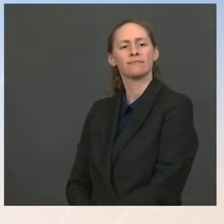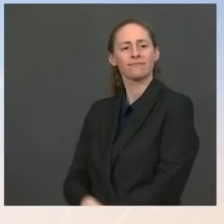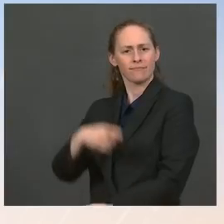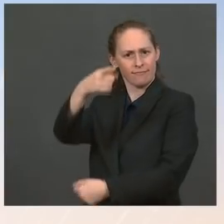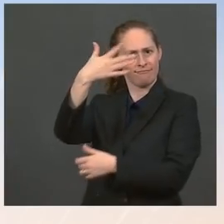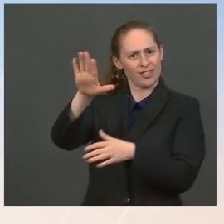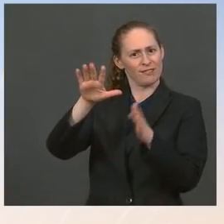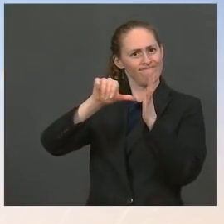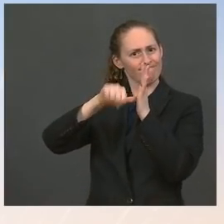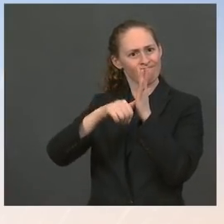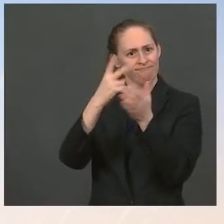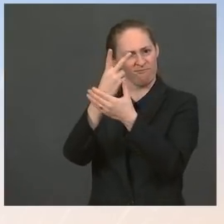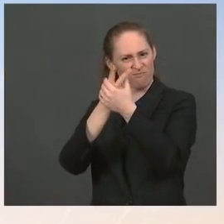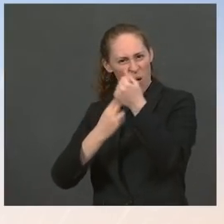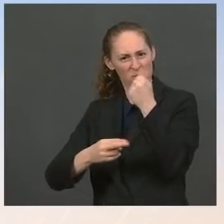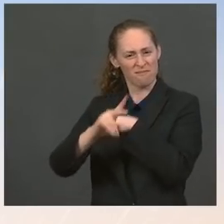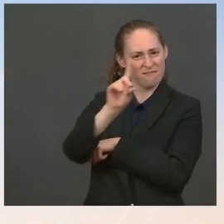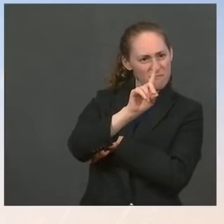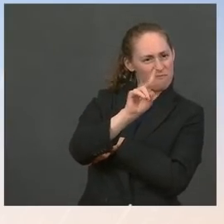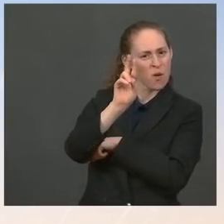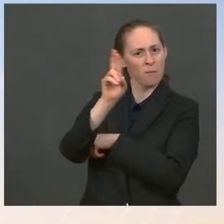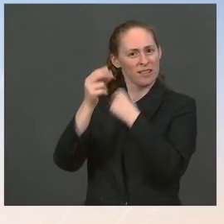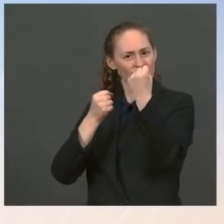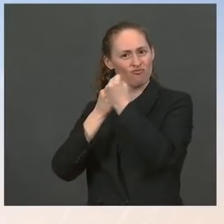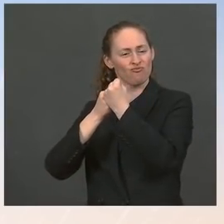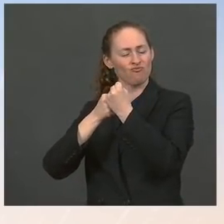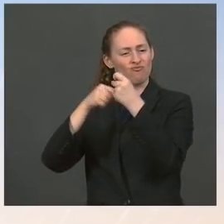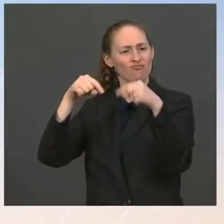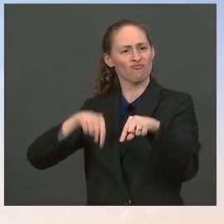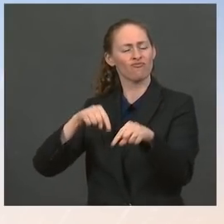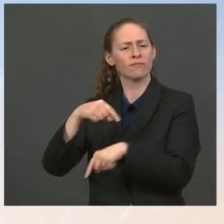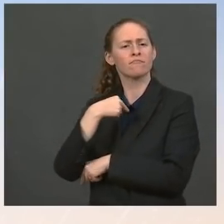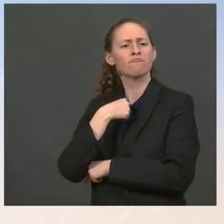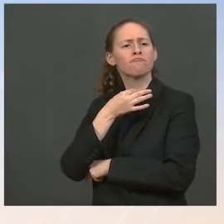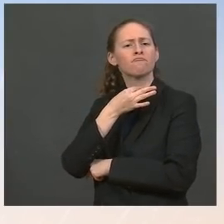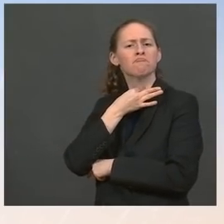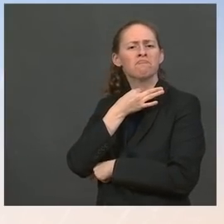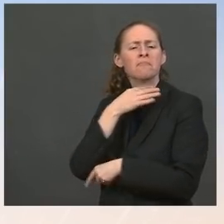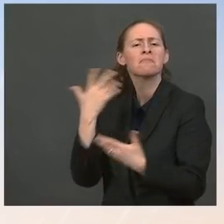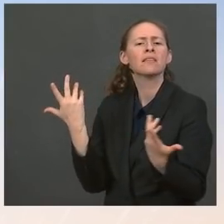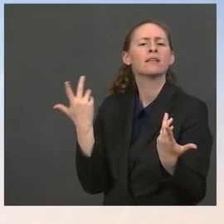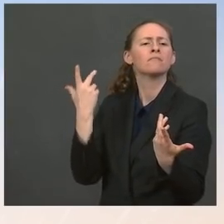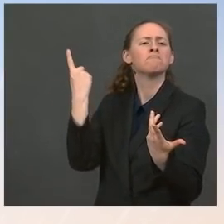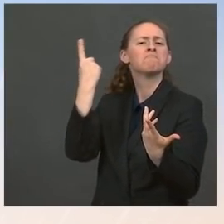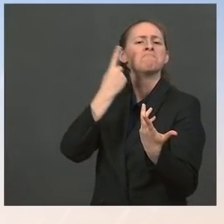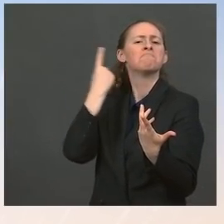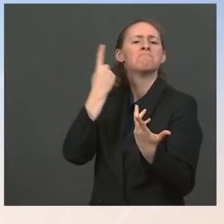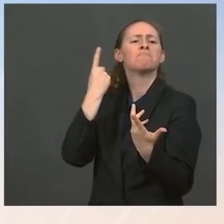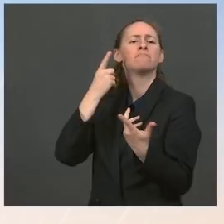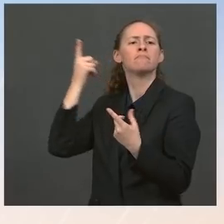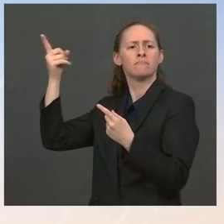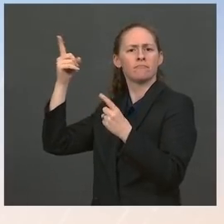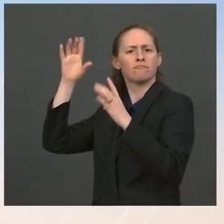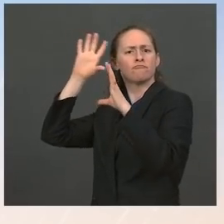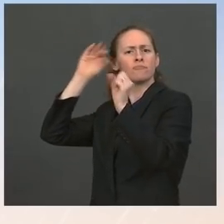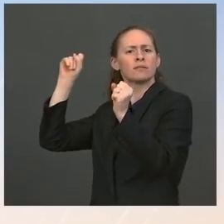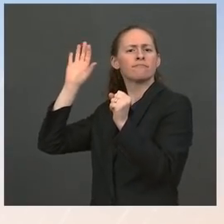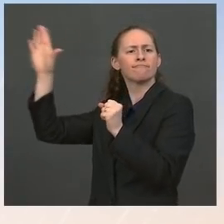Was there any discussion of the President not letting Democrats oppose some of the Republicans